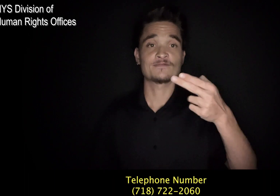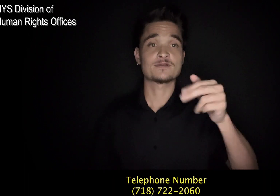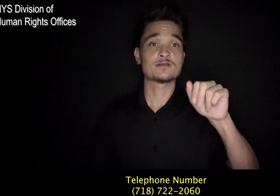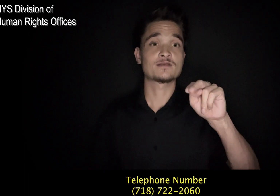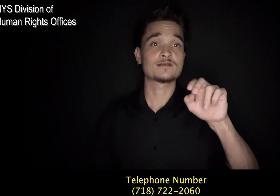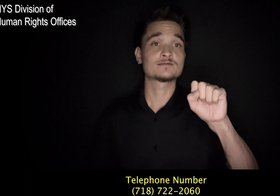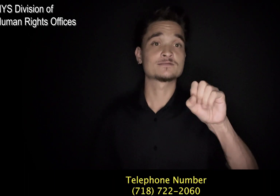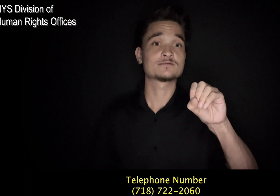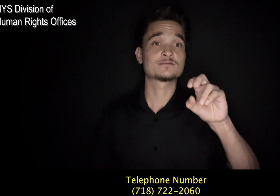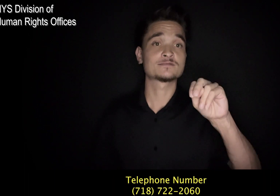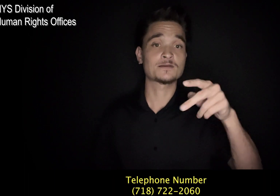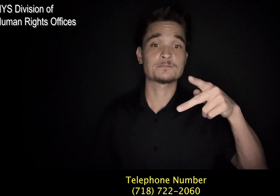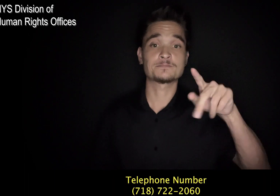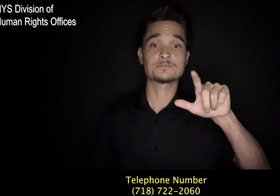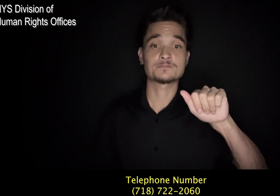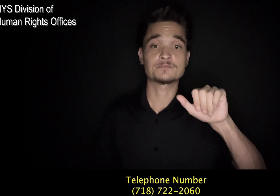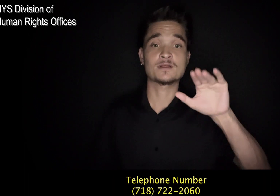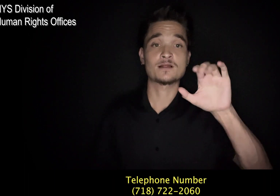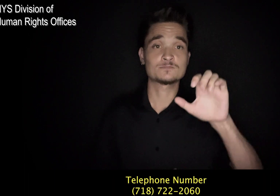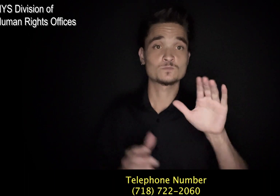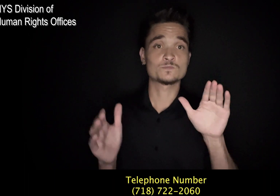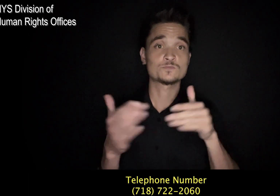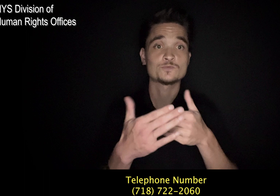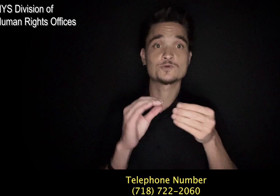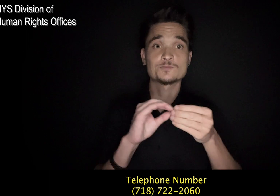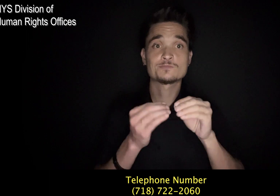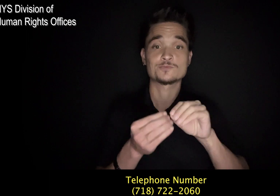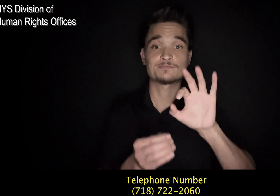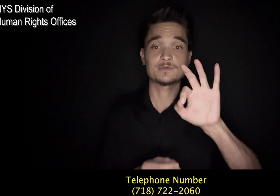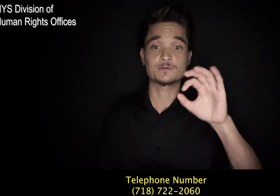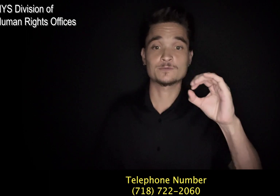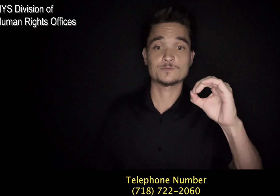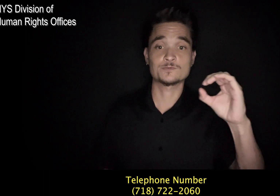Telephone Number (718) 722-2060